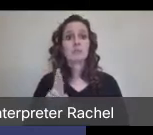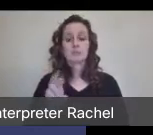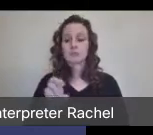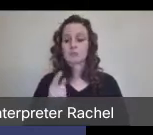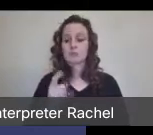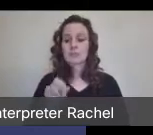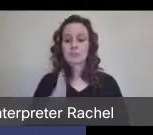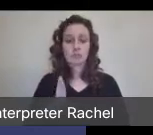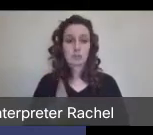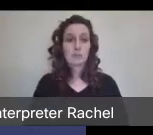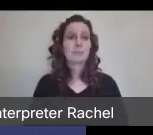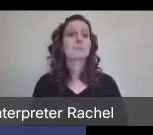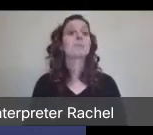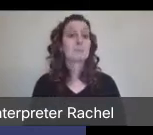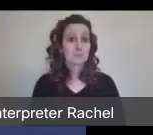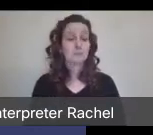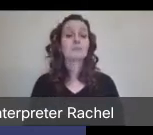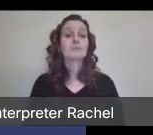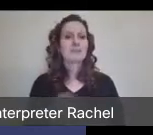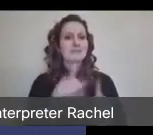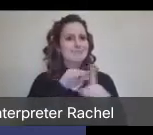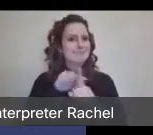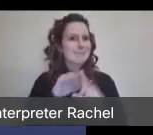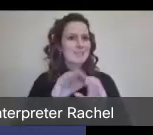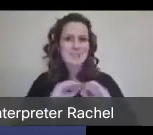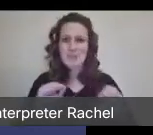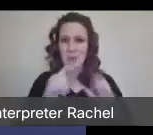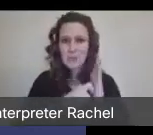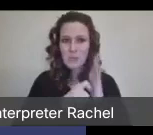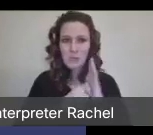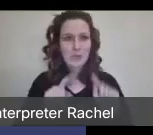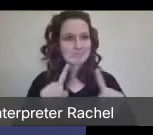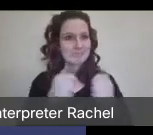And as a reminder, there's no cost to attend any of these events,